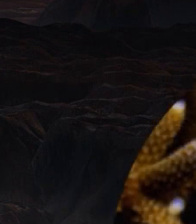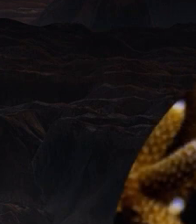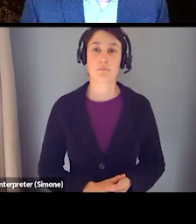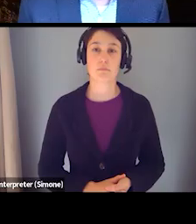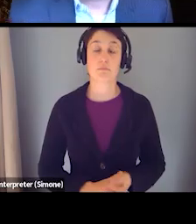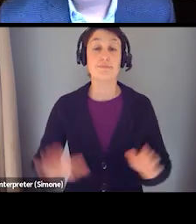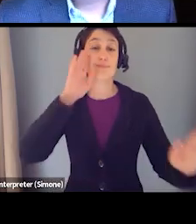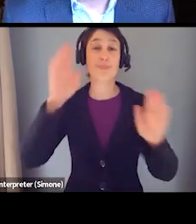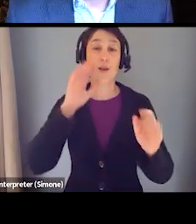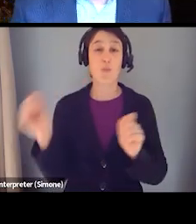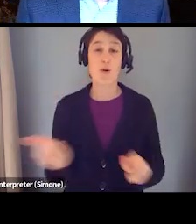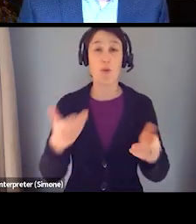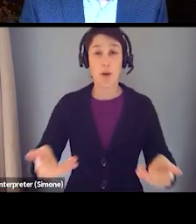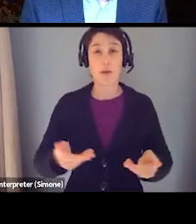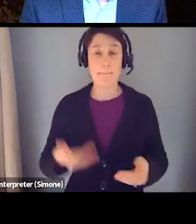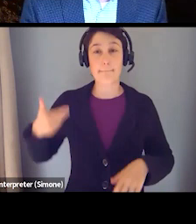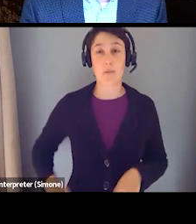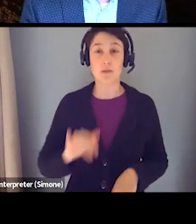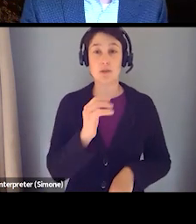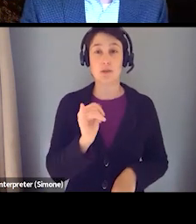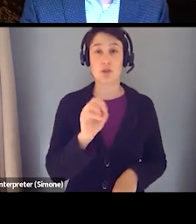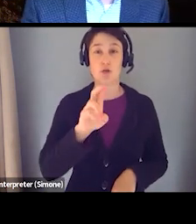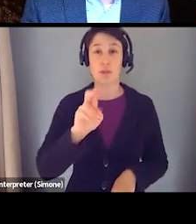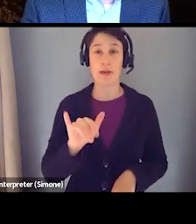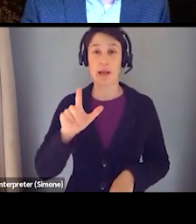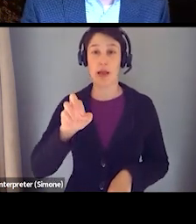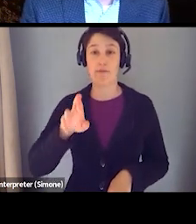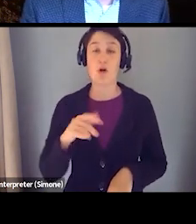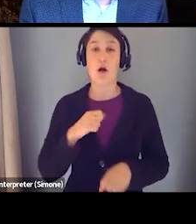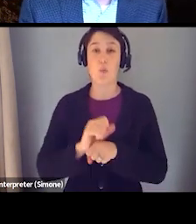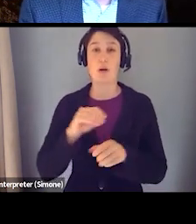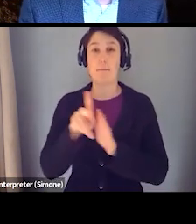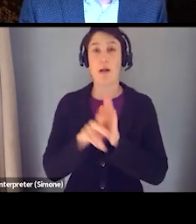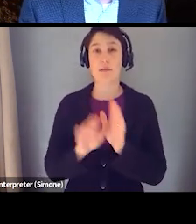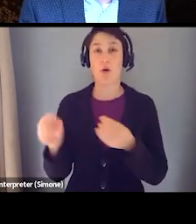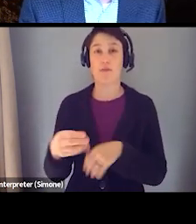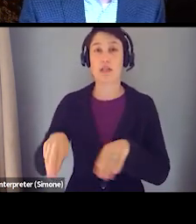Jeremy Leffler: Hello, everyone, and welcome. My name is Jeremy Leffler, and I work in the Policy Office at the National Science Foundation.